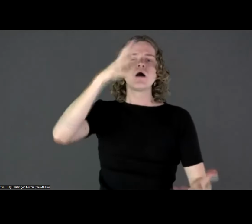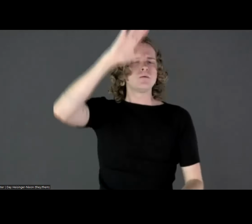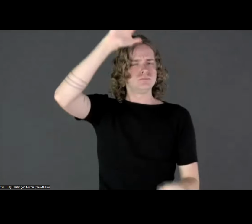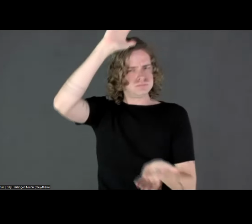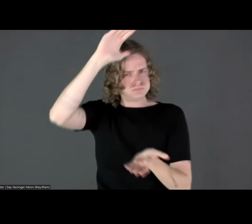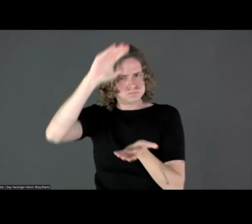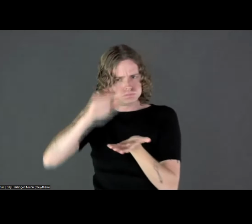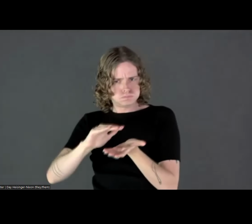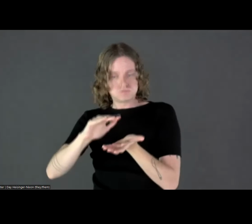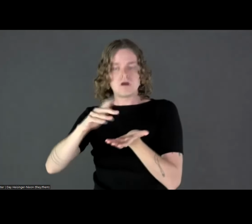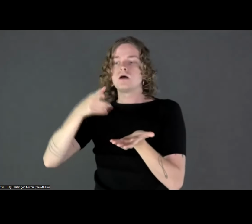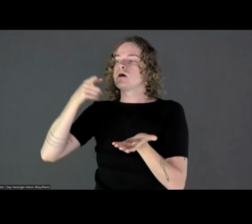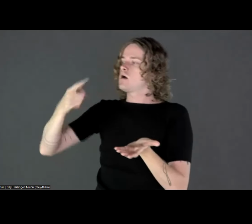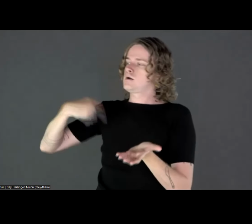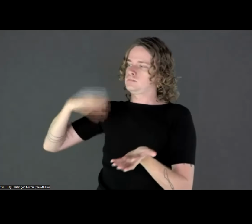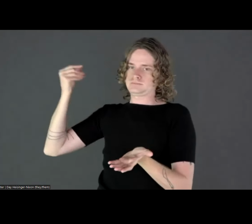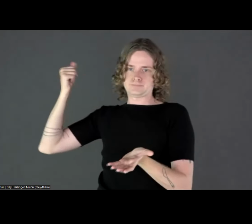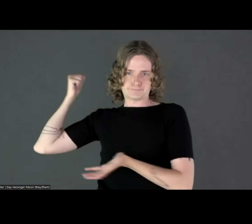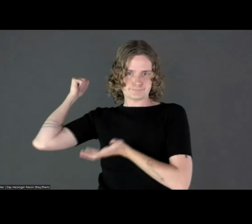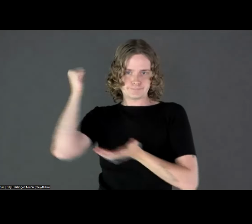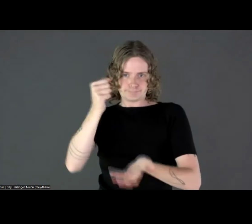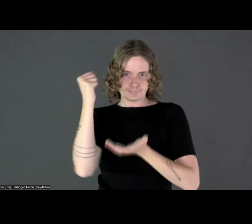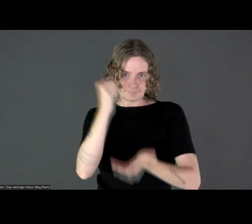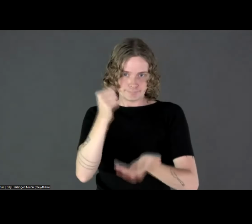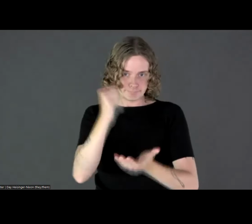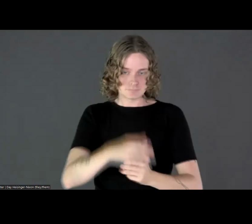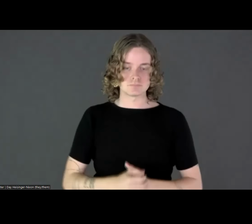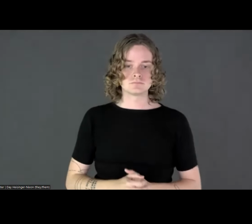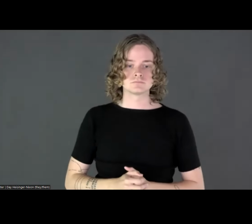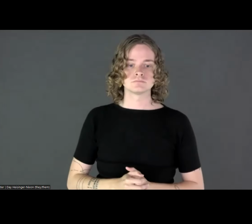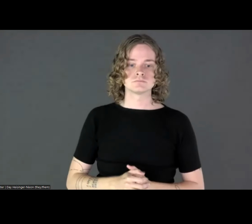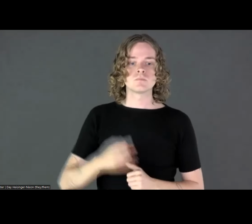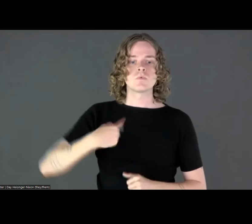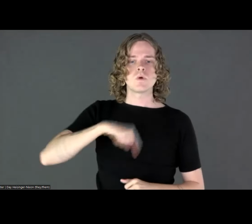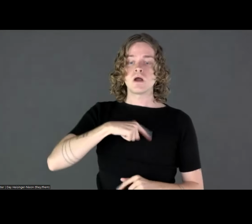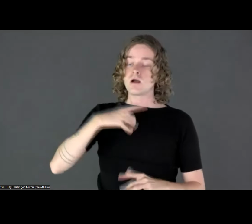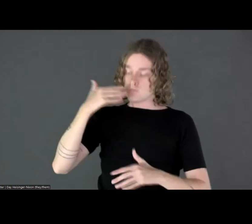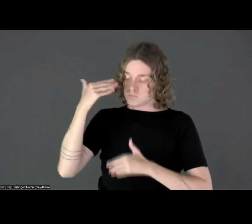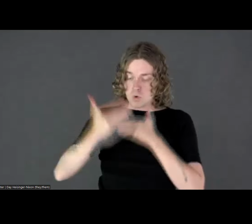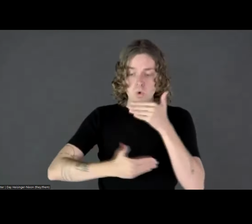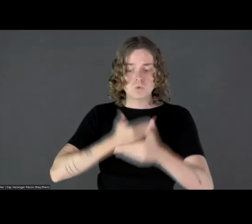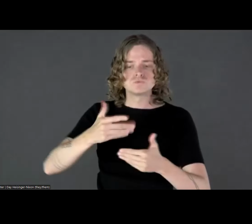using an all of society approach. We need to recognize additional